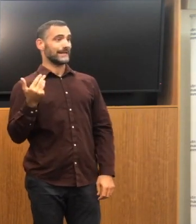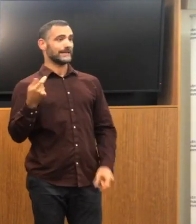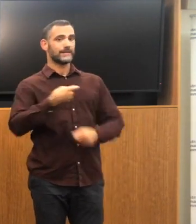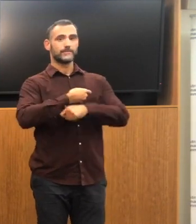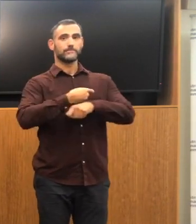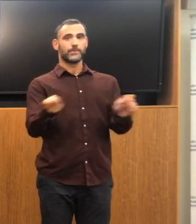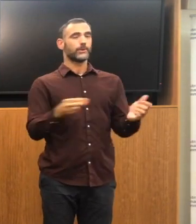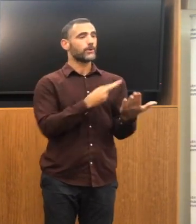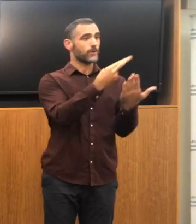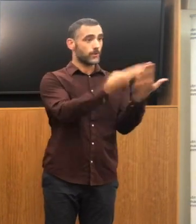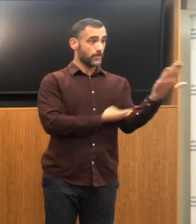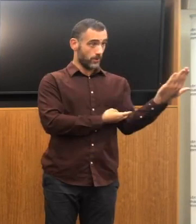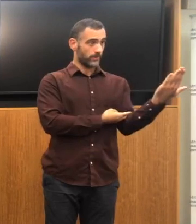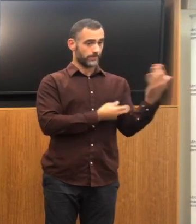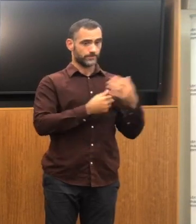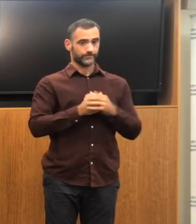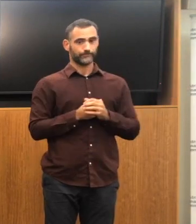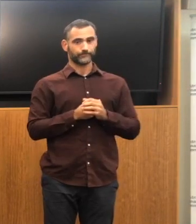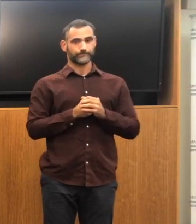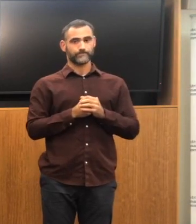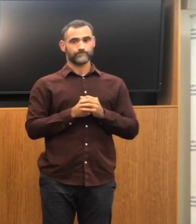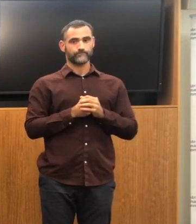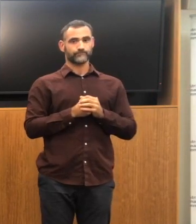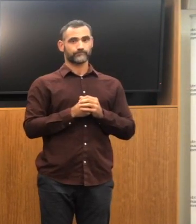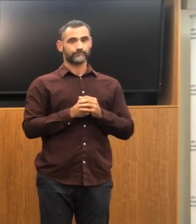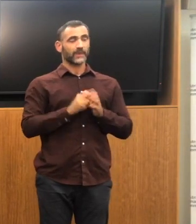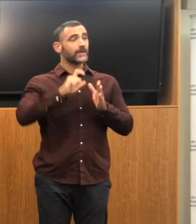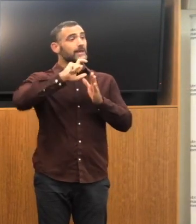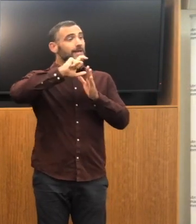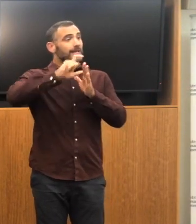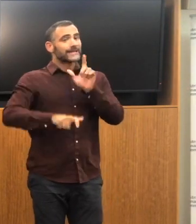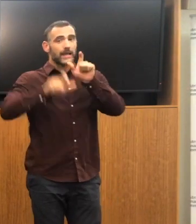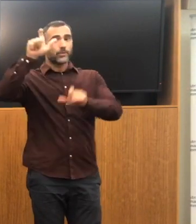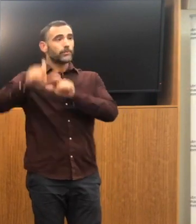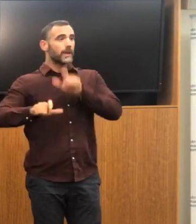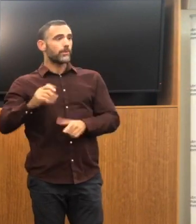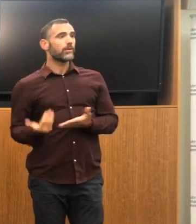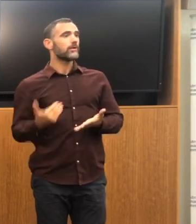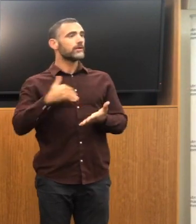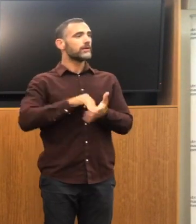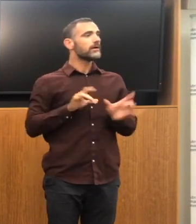once they came on the mainland. And that doesn't seem like it's particularly going well